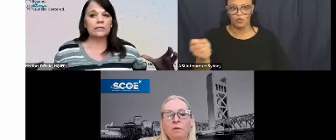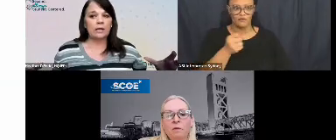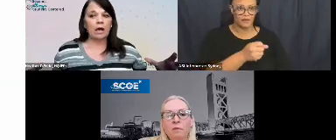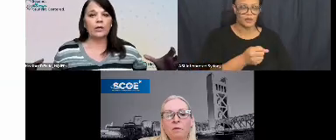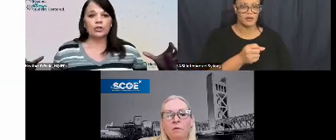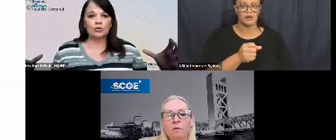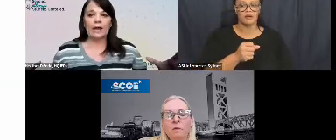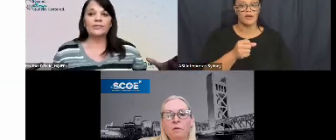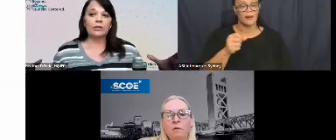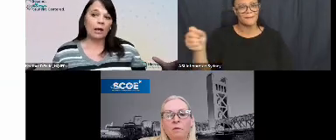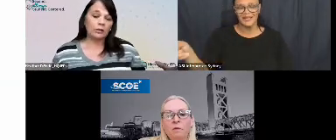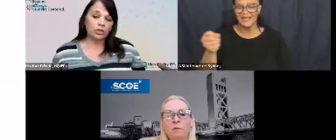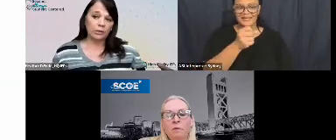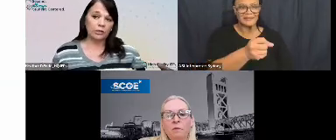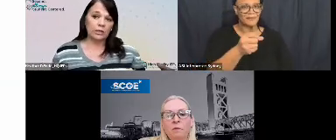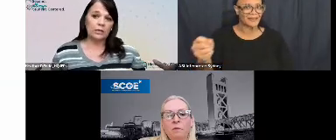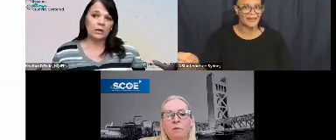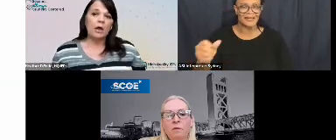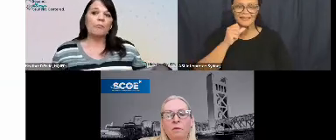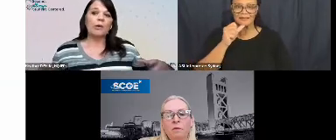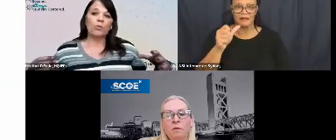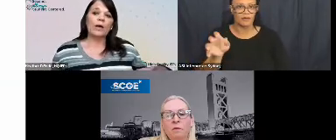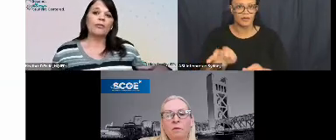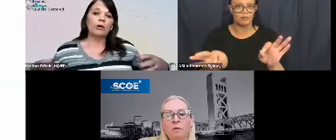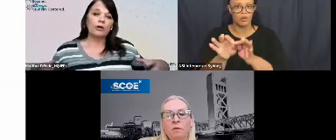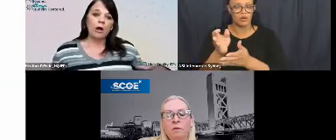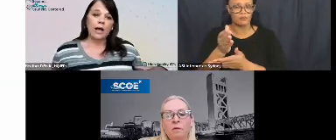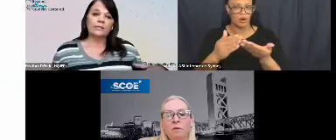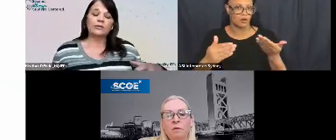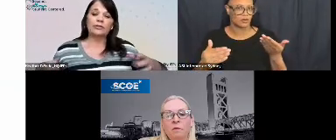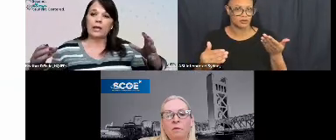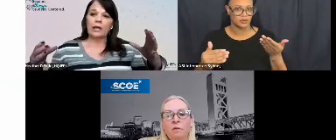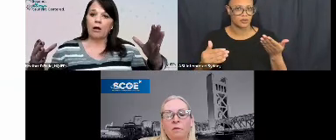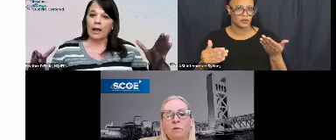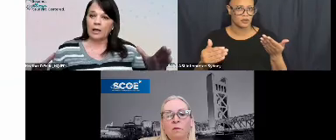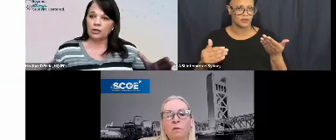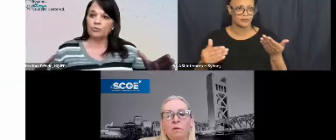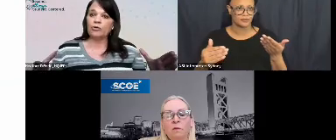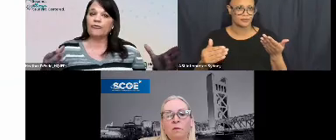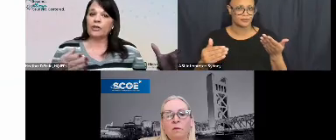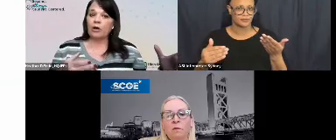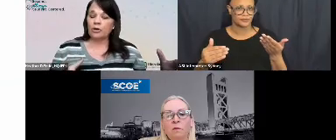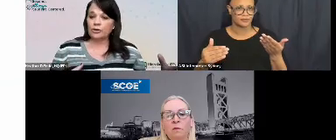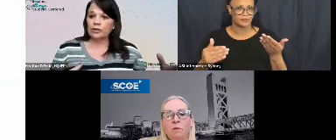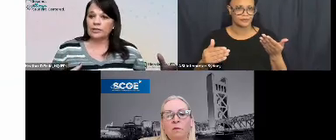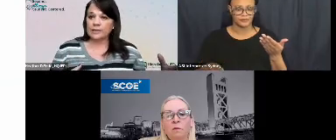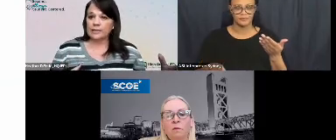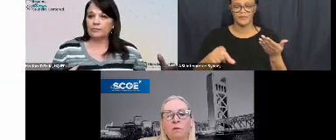student is not what drives their eligibility but whether or not they are eligible for the alternate